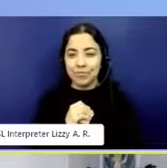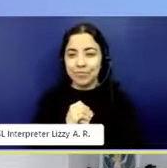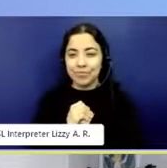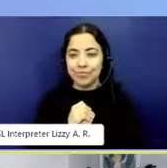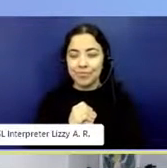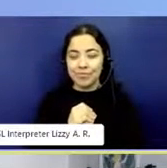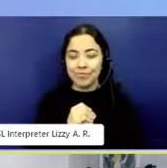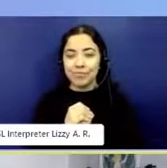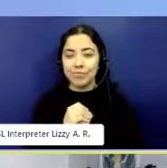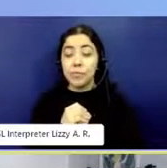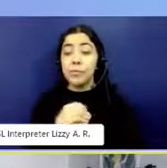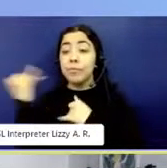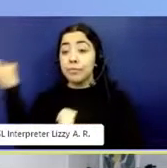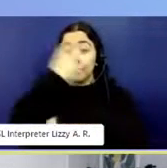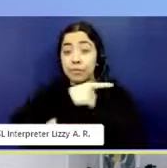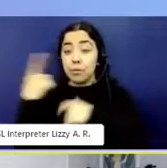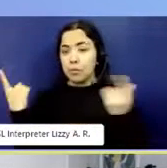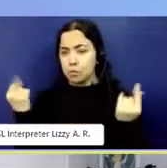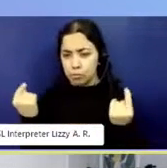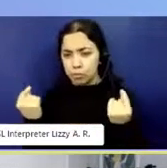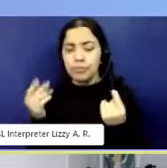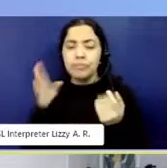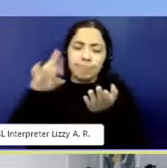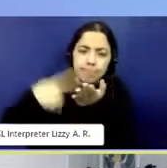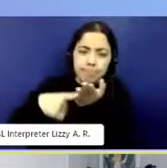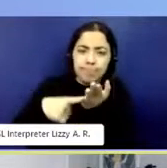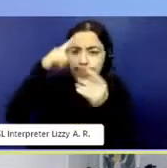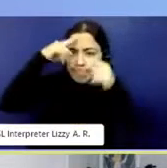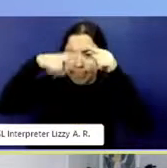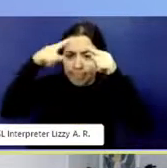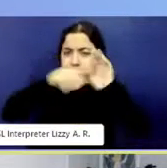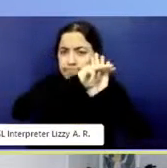today we're going to discuss how the cognitive model Builds on the